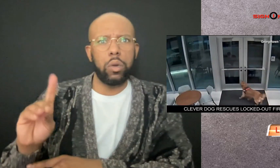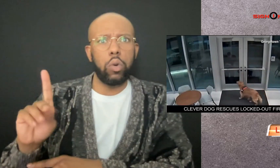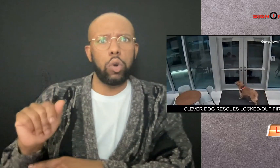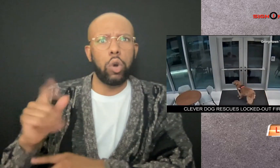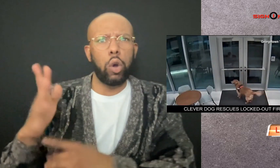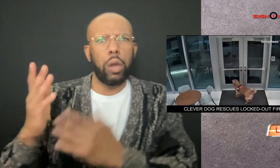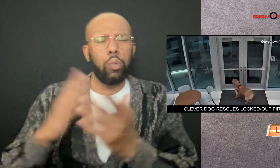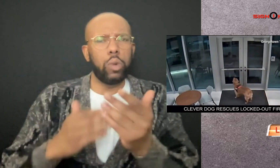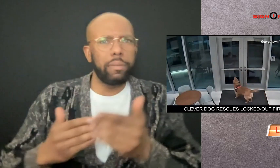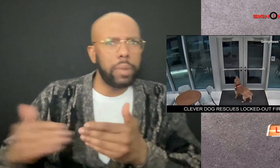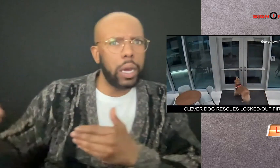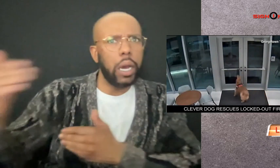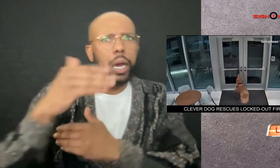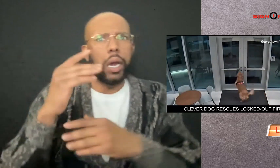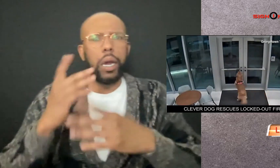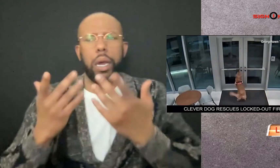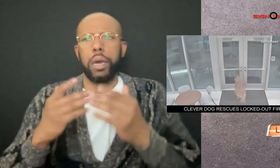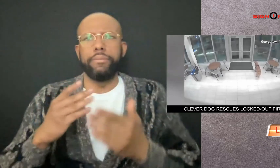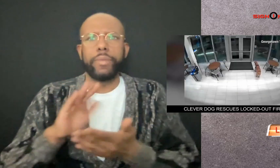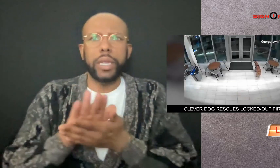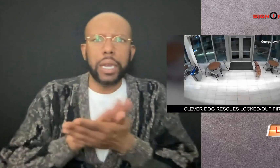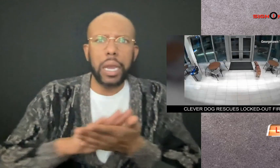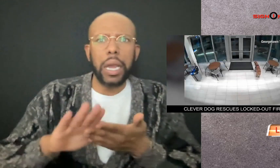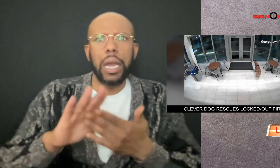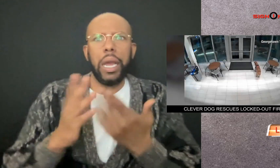but watch as Koda goes the extra mile